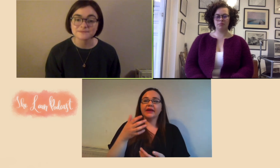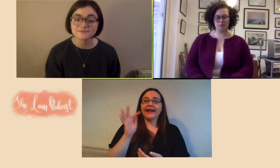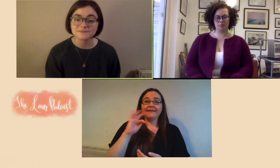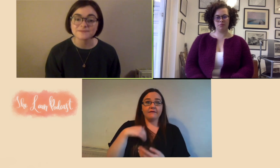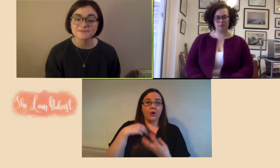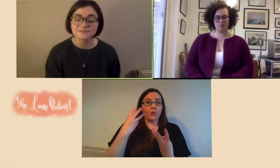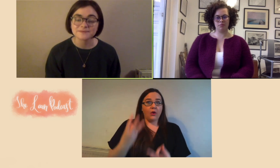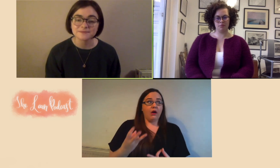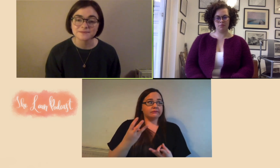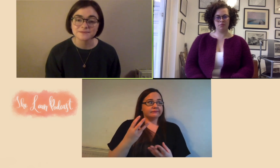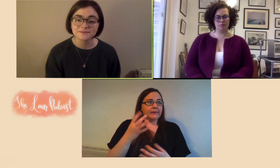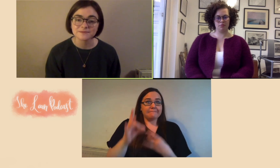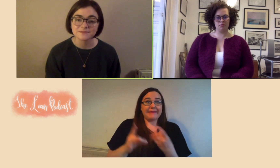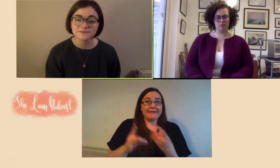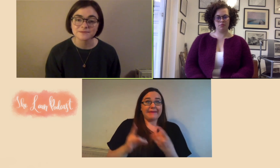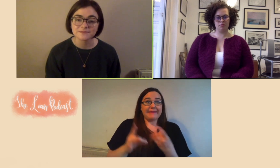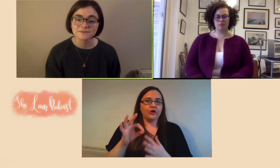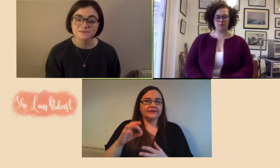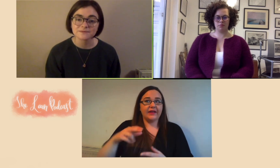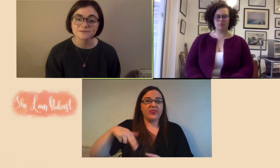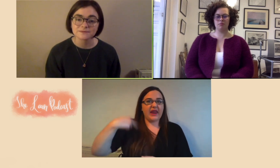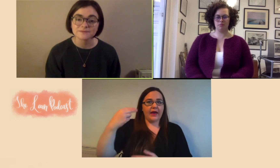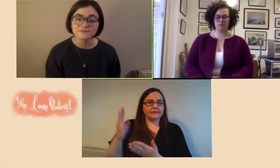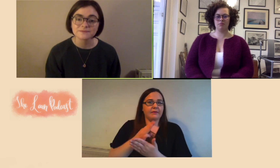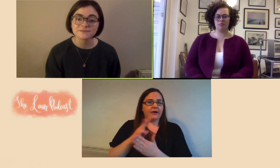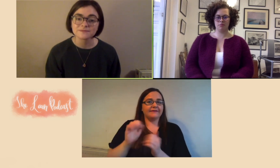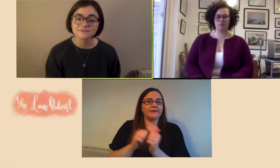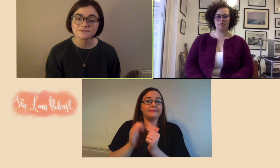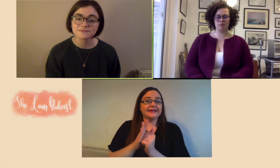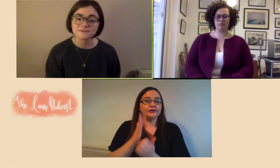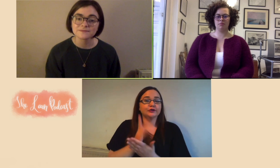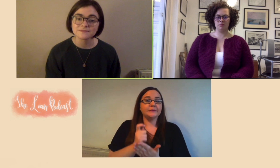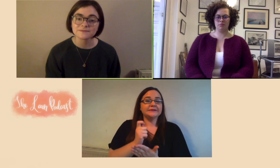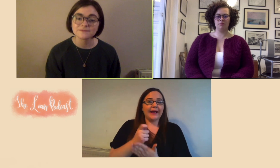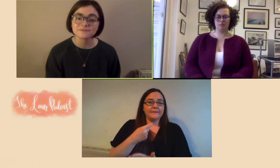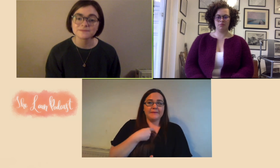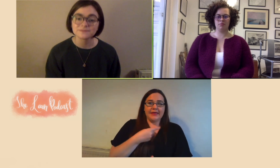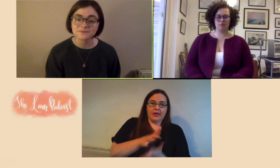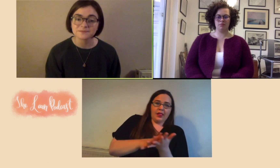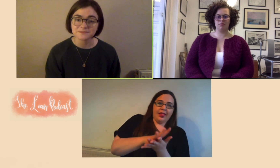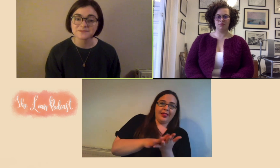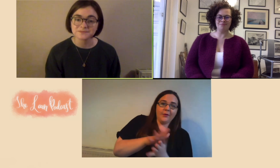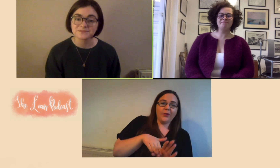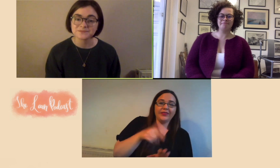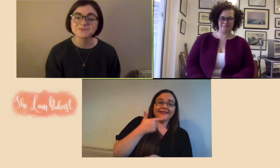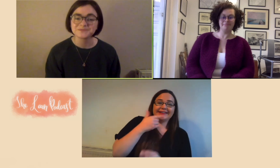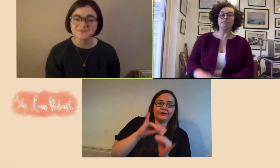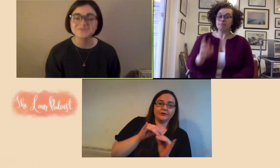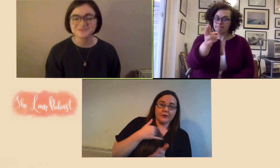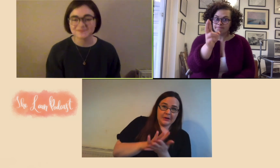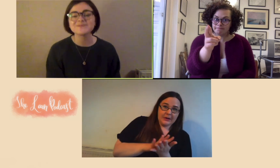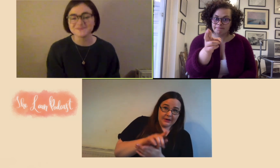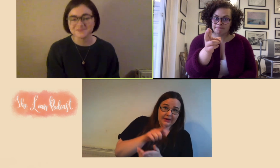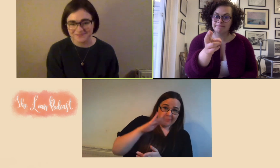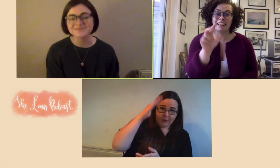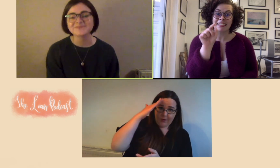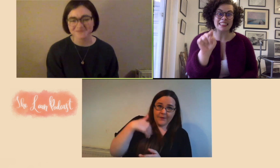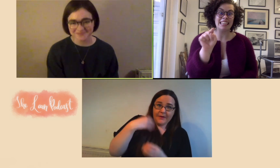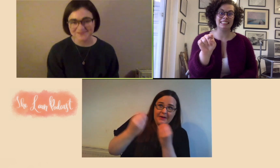saying, if maybe I want to say something in the next part of the meeting, I might just casually or secretly